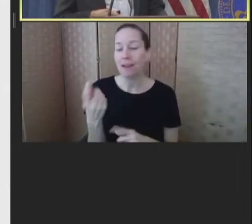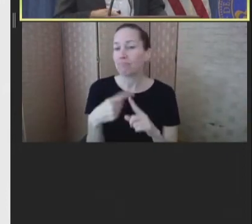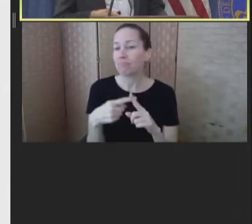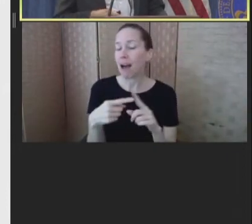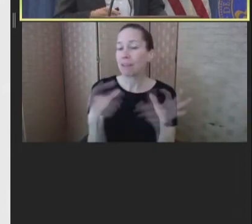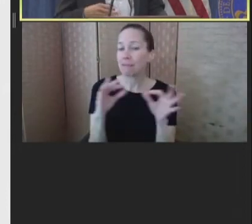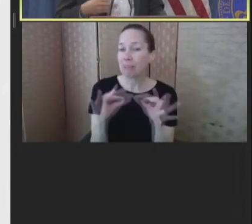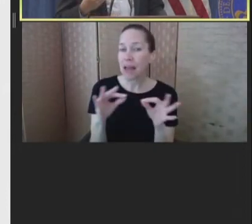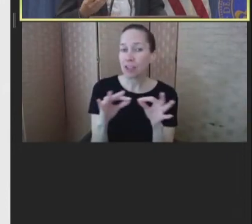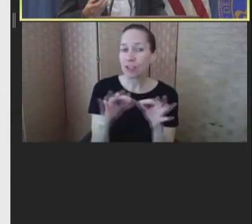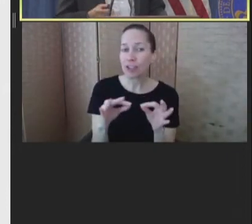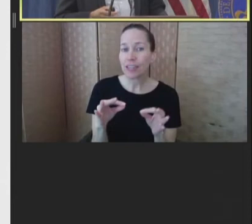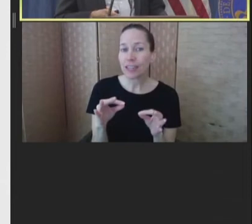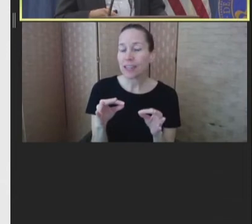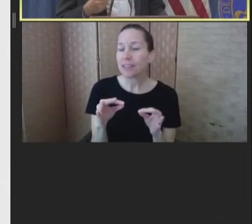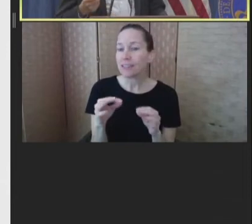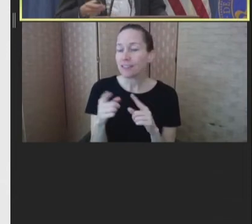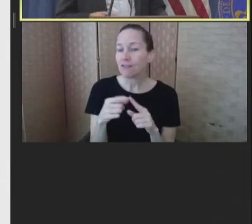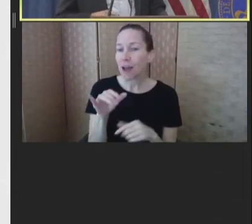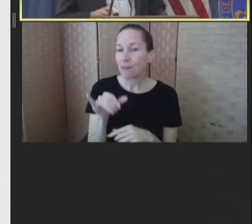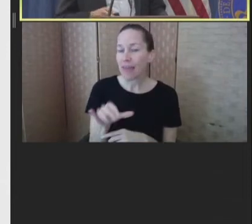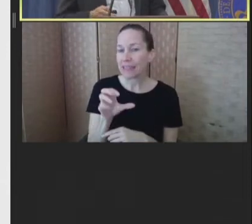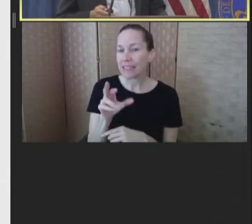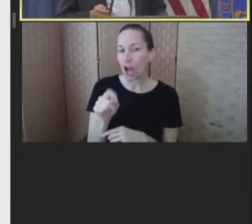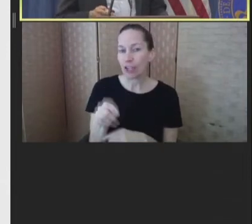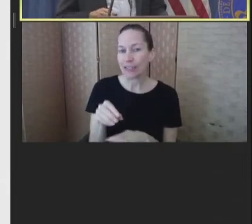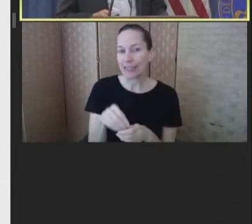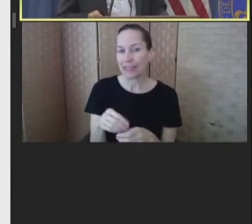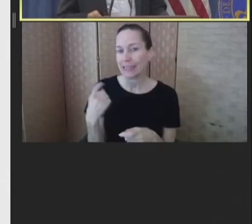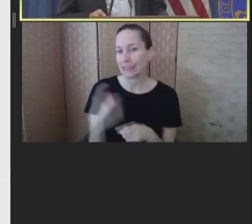thought would be important messaging in Spanish, showing a resident of that community.